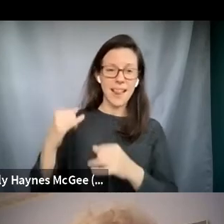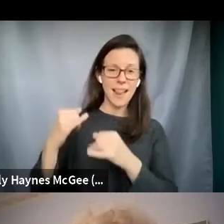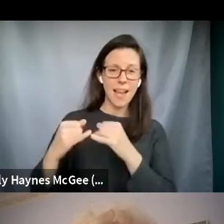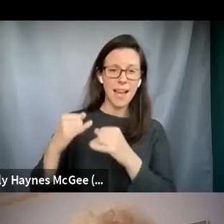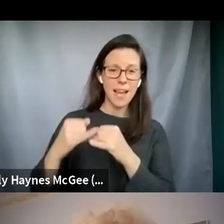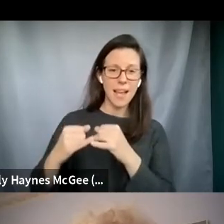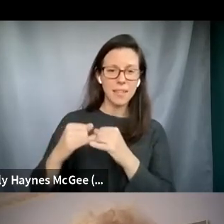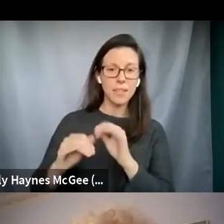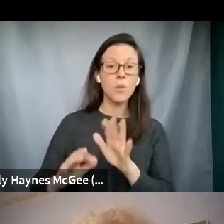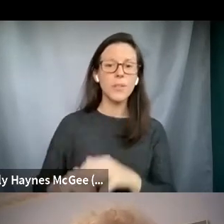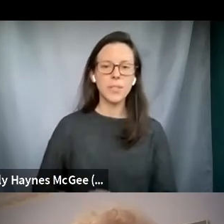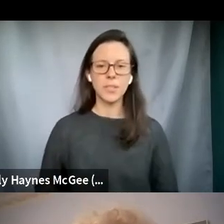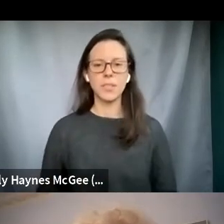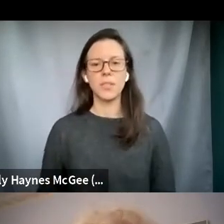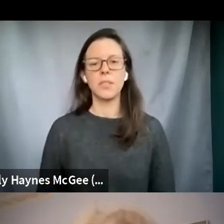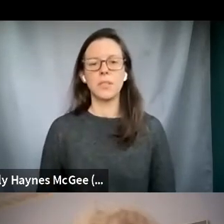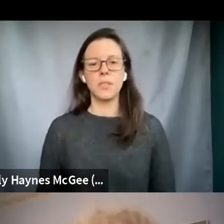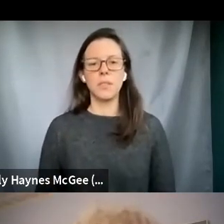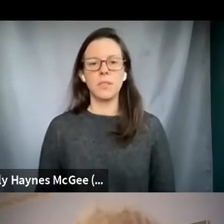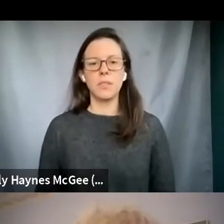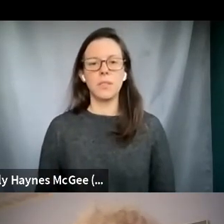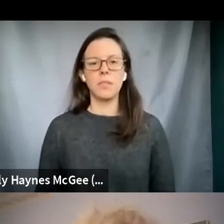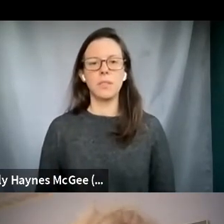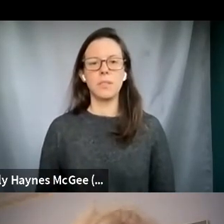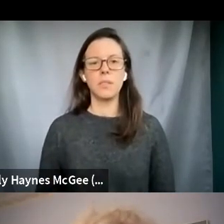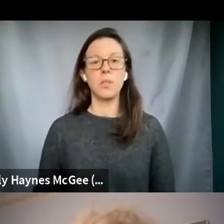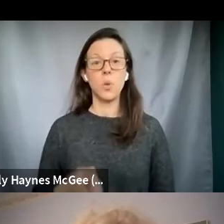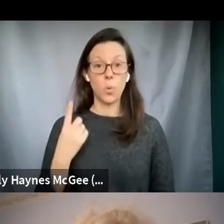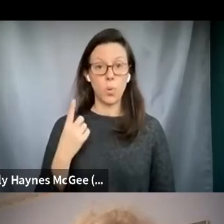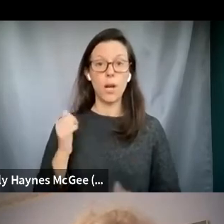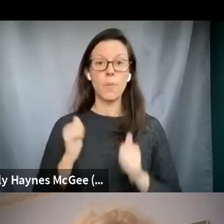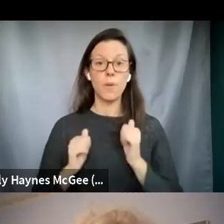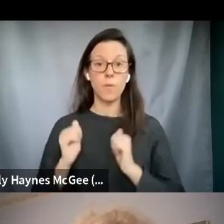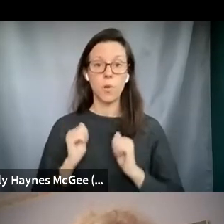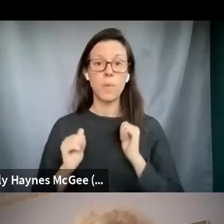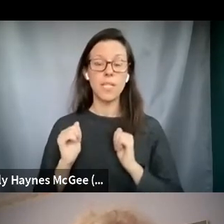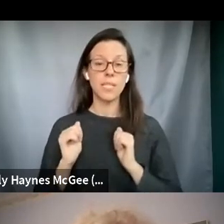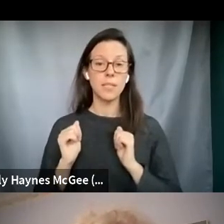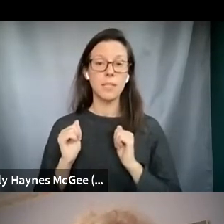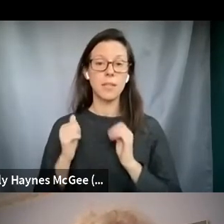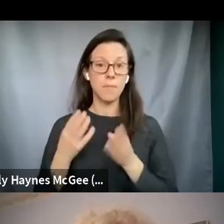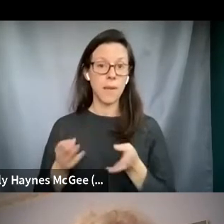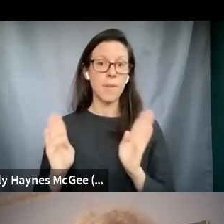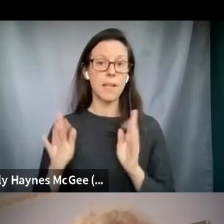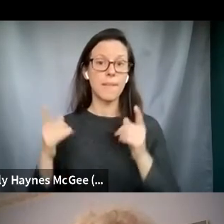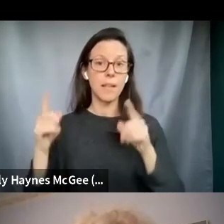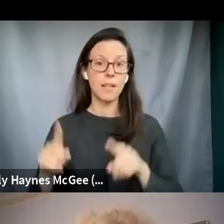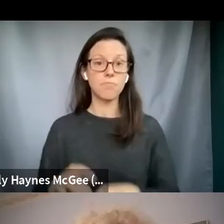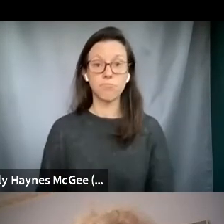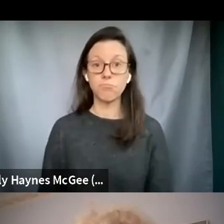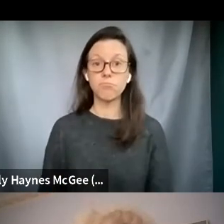Does there just need to be one performance, public event?